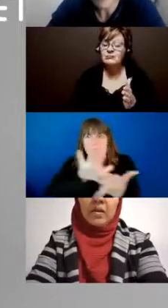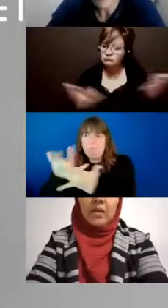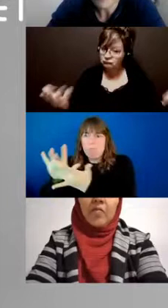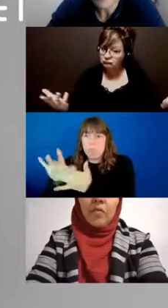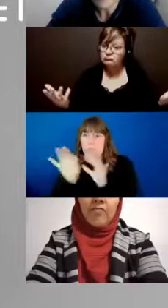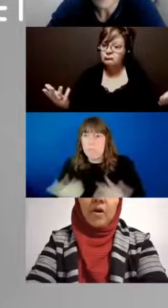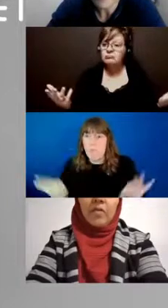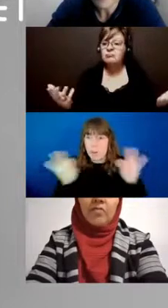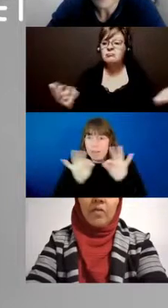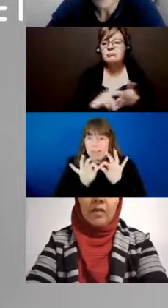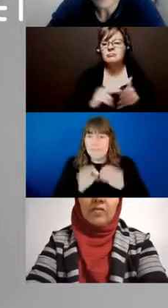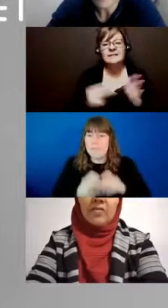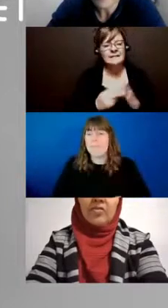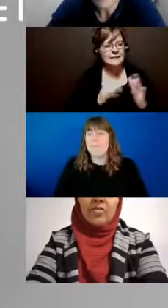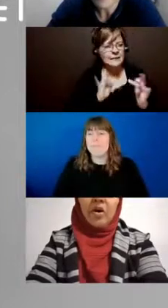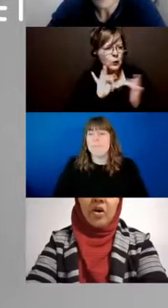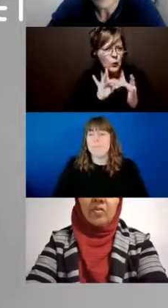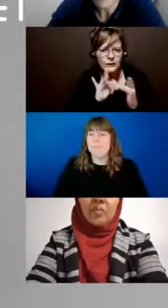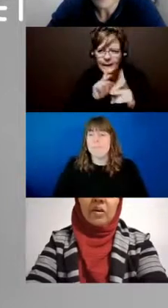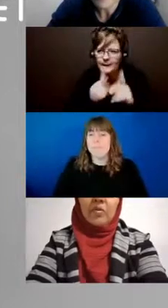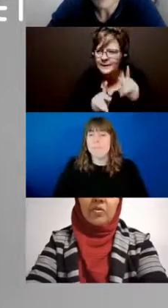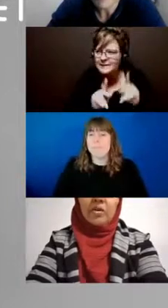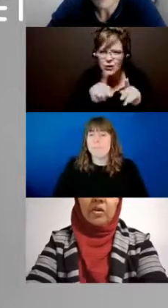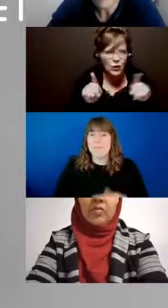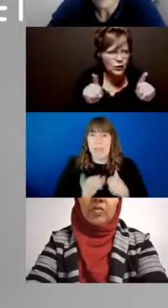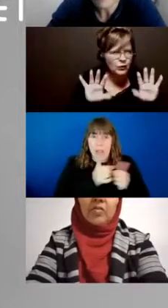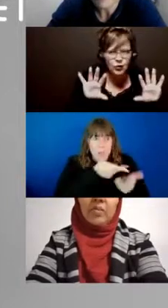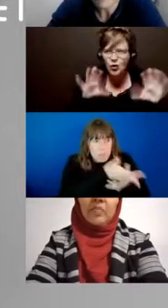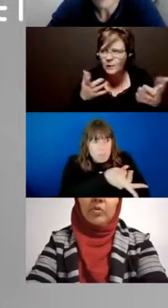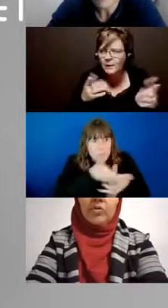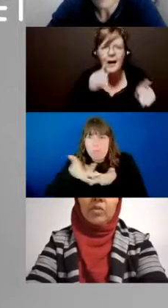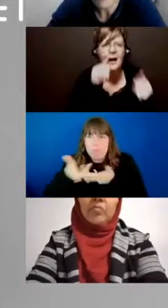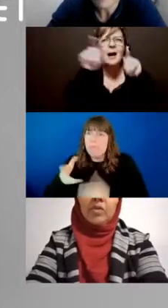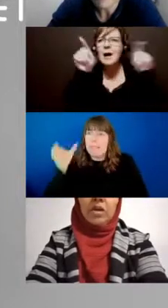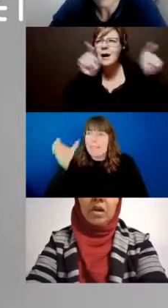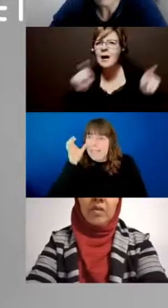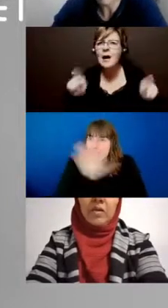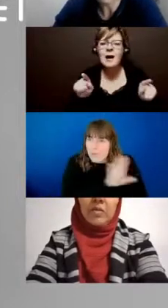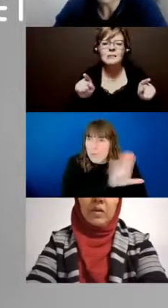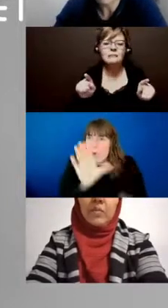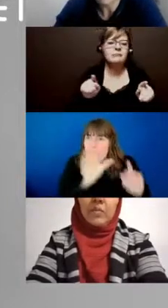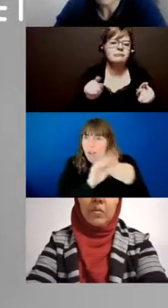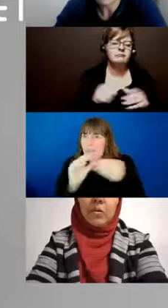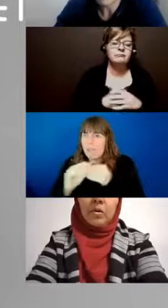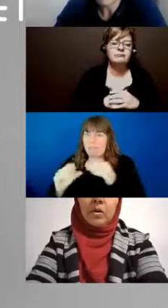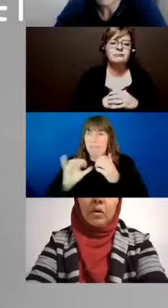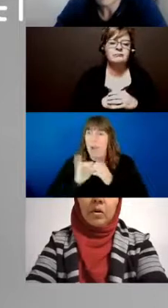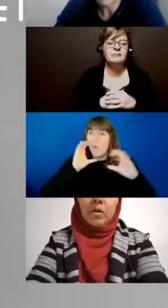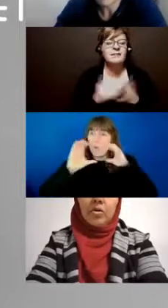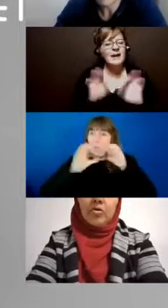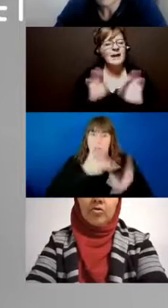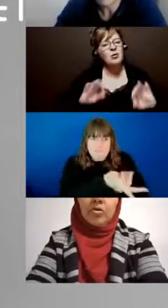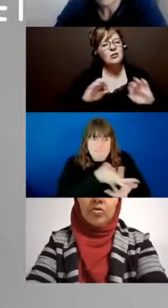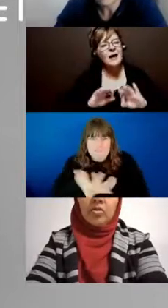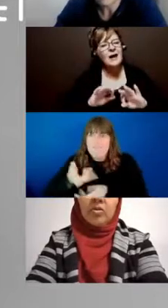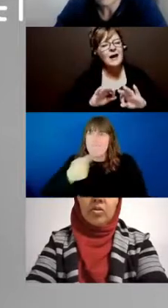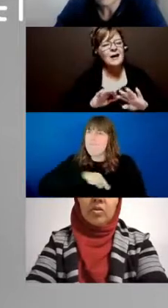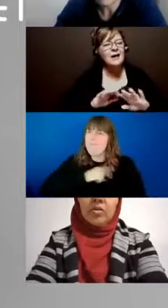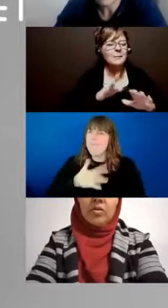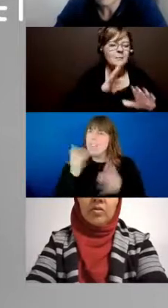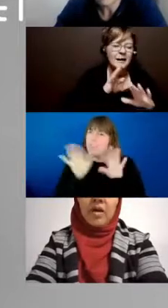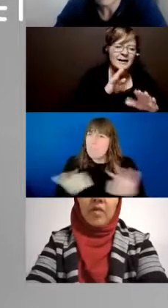that we find ways to talk to people to listen to people to communicate with people to discover